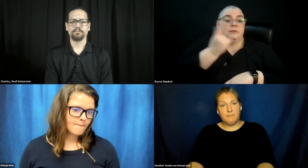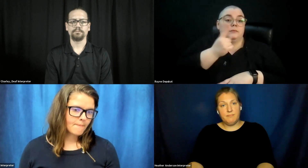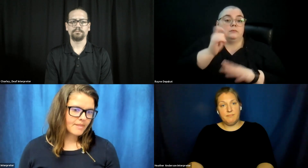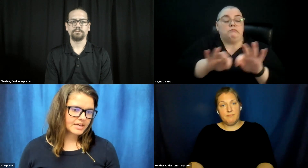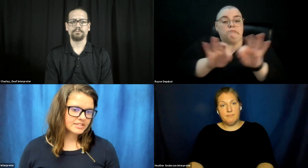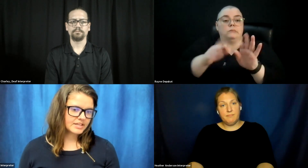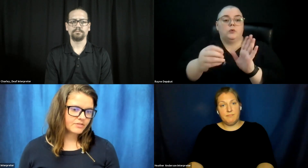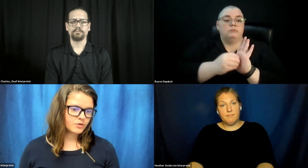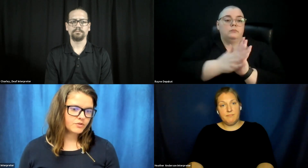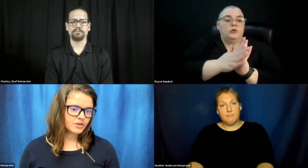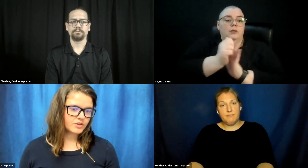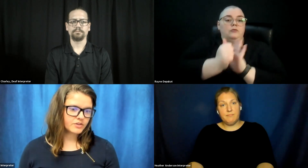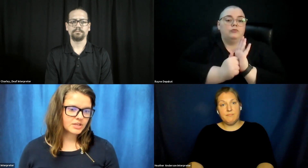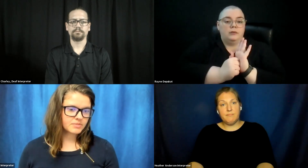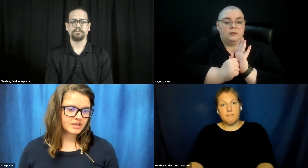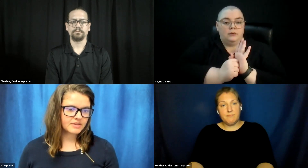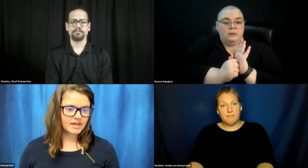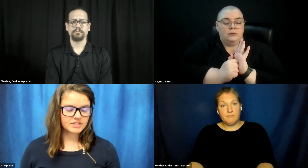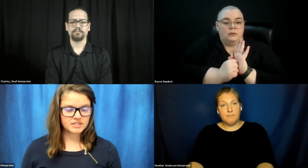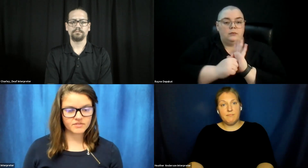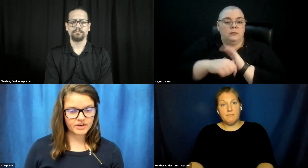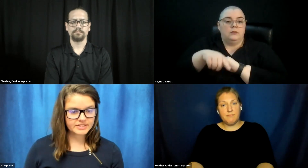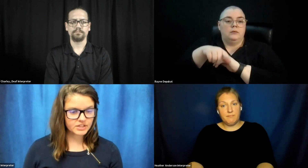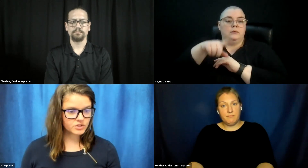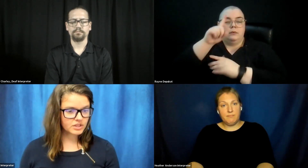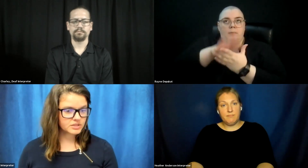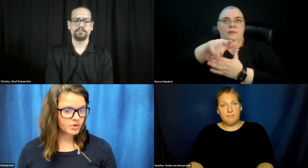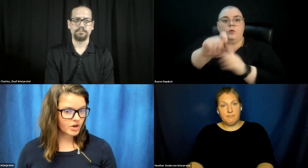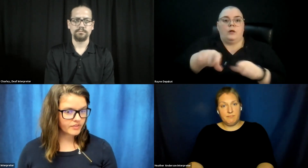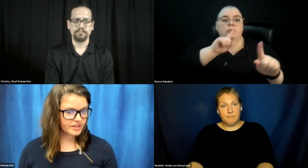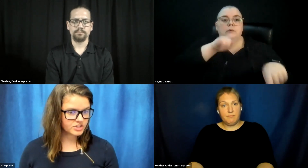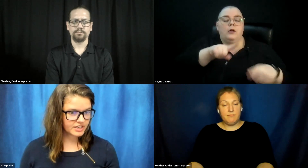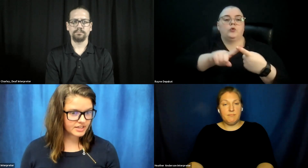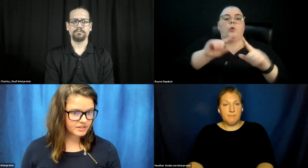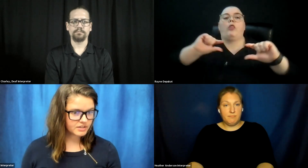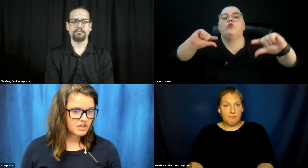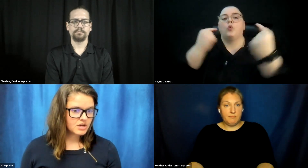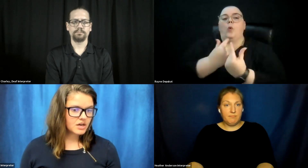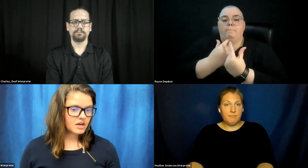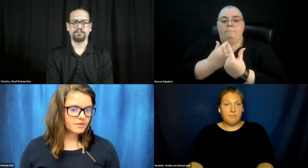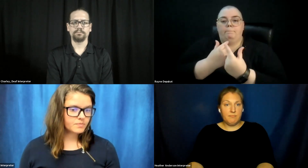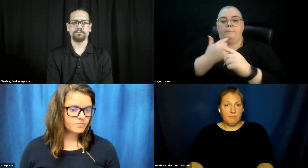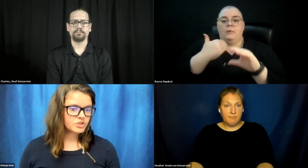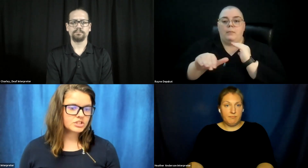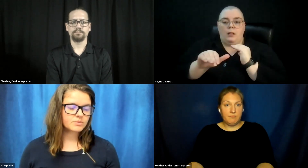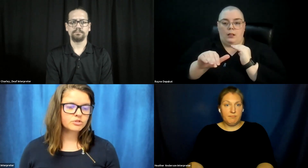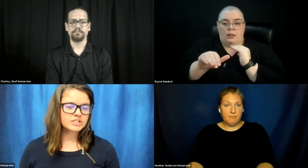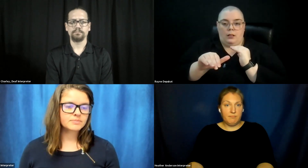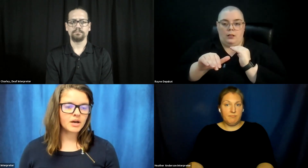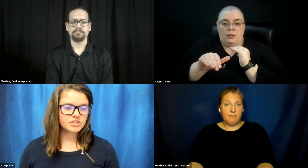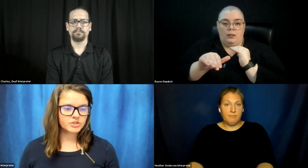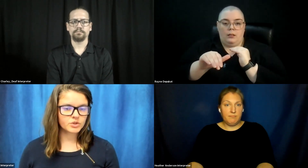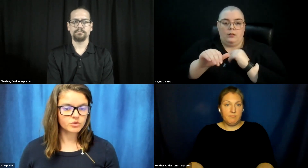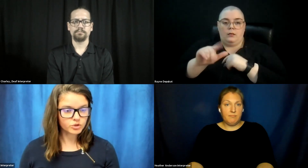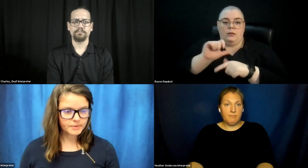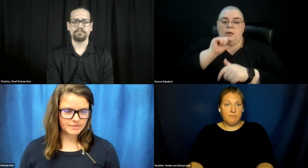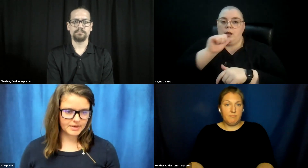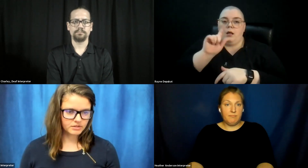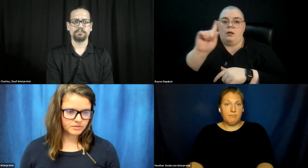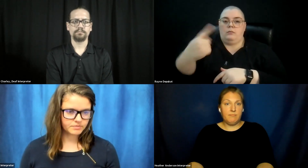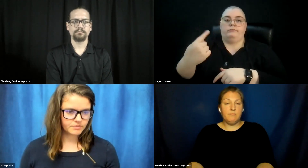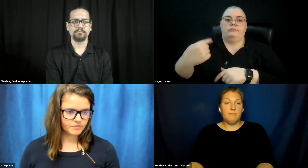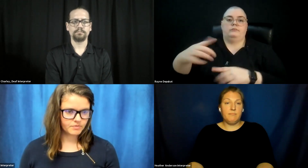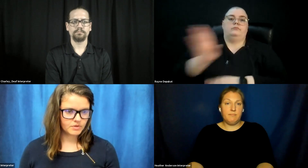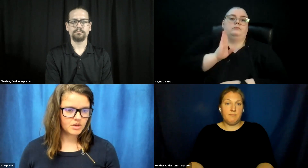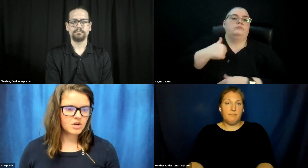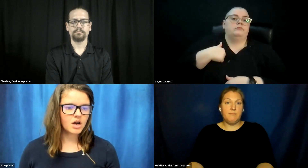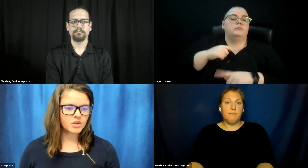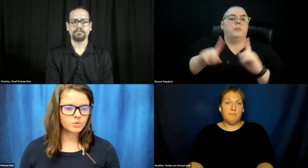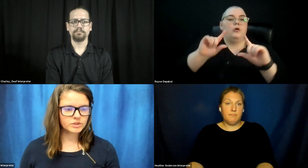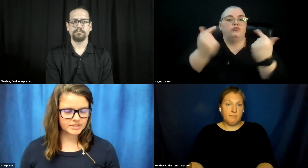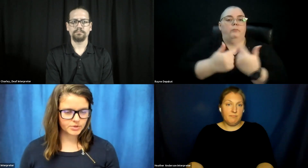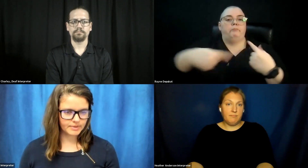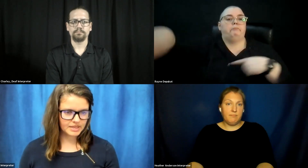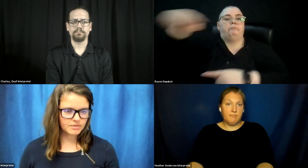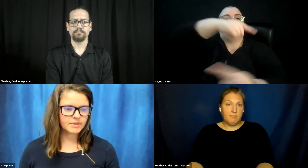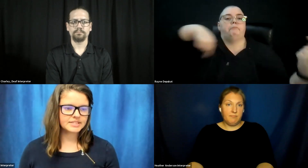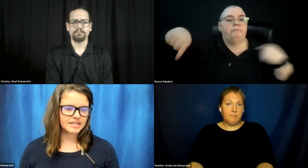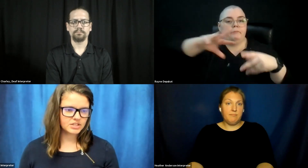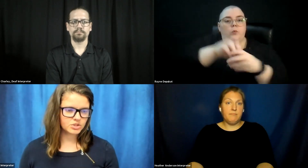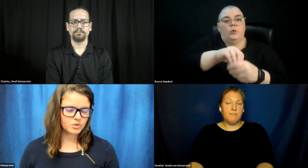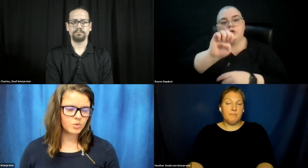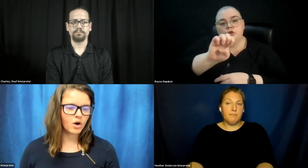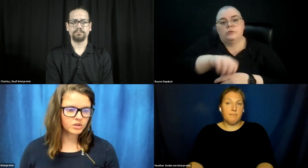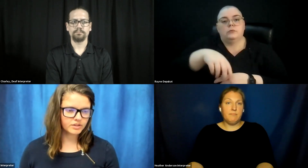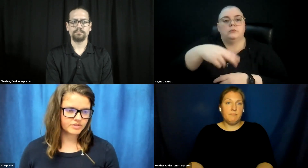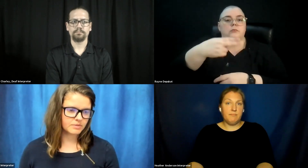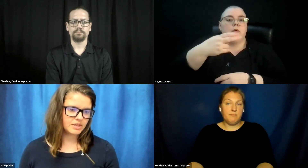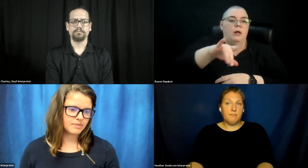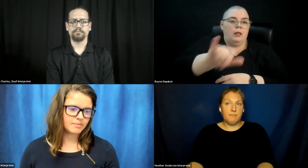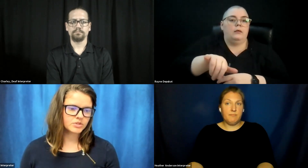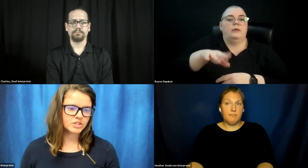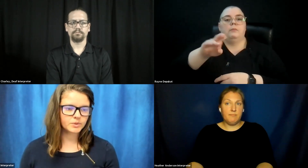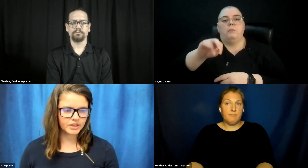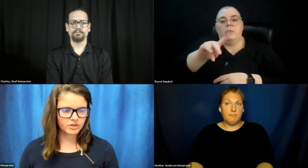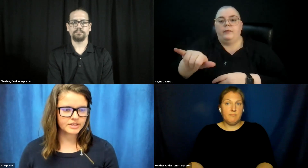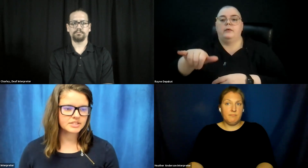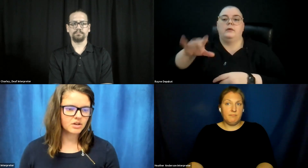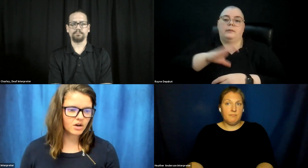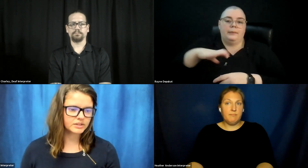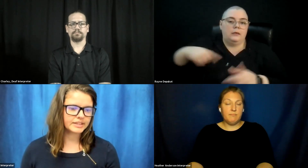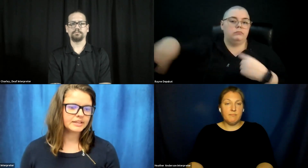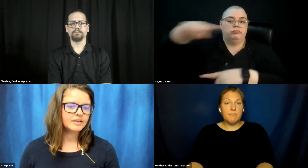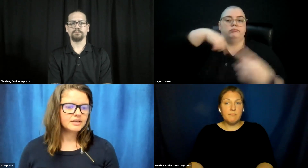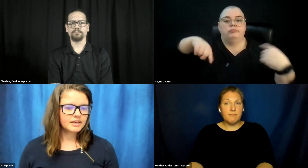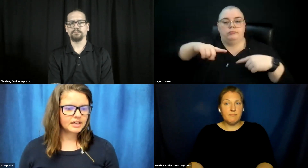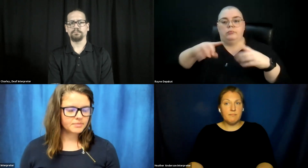And if you feel that there's something that's very essential that's put on the agenda, just respond to the group, email, not only to me, but send it to all of the committee members including earnest and Holly.